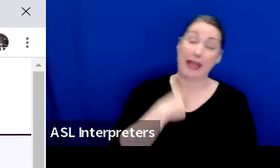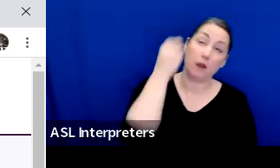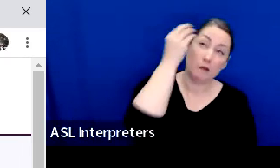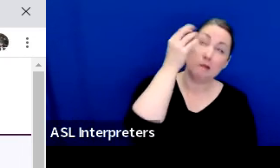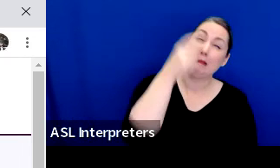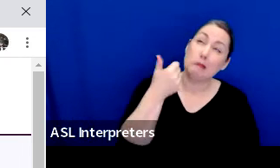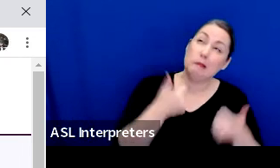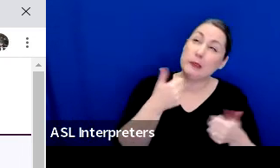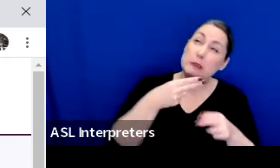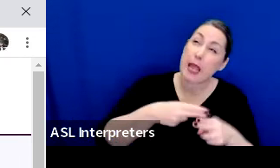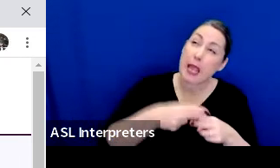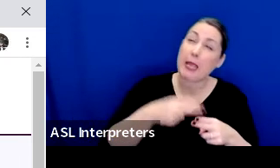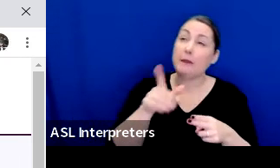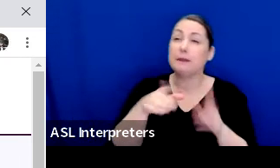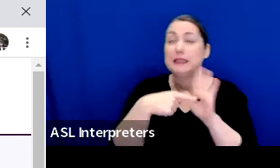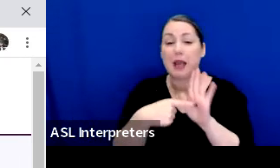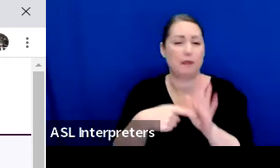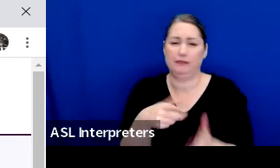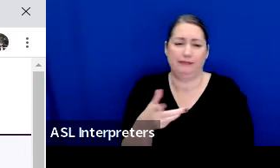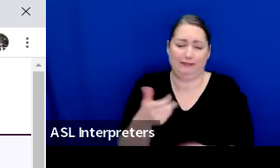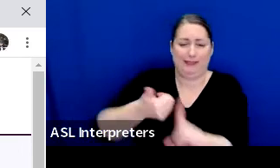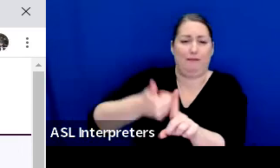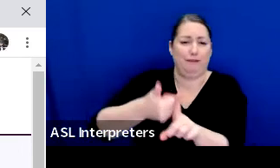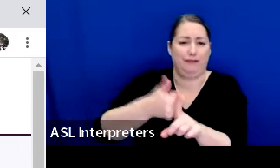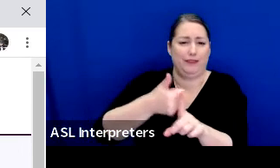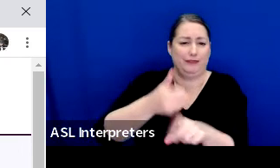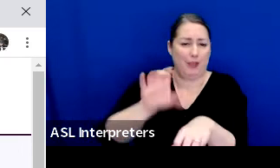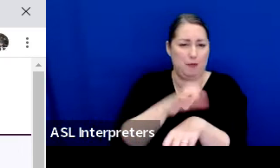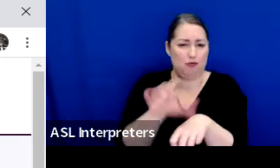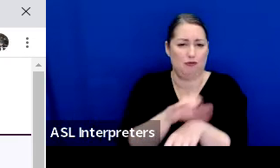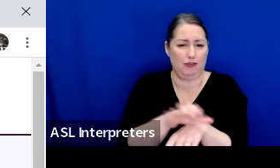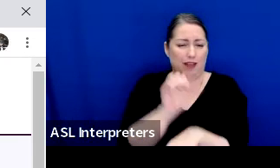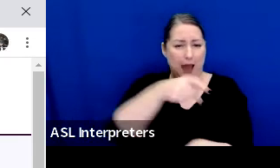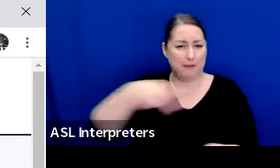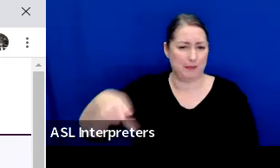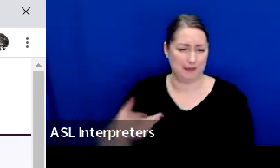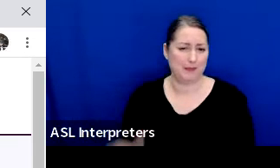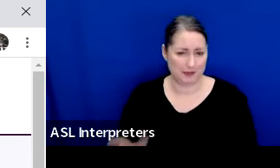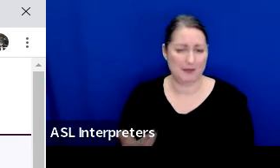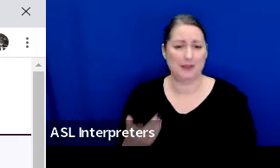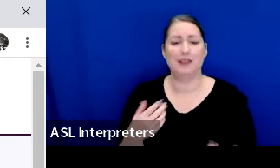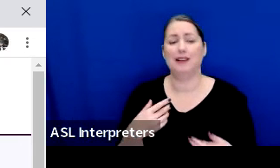and it will grab not, you know, it'll randomize and sometimes makes you mark and sometimes you'll see, you know, Maria